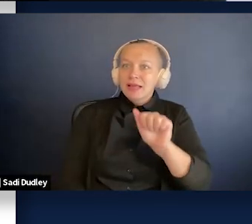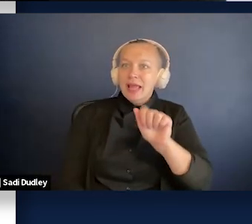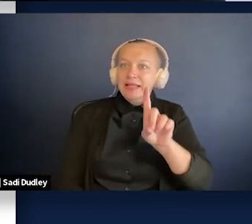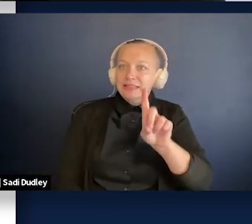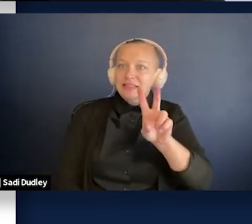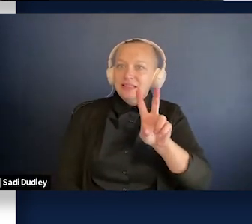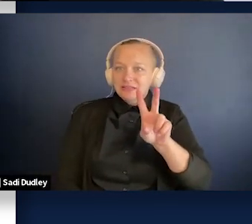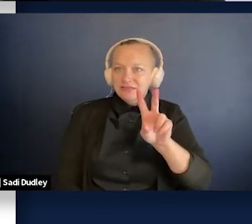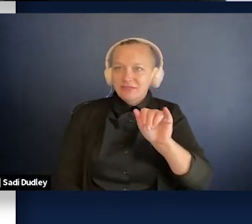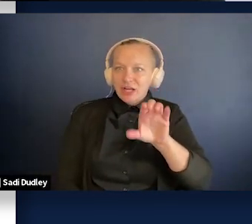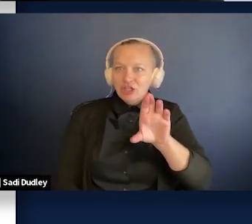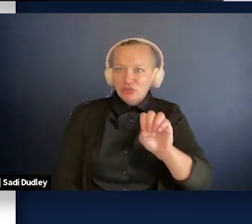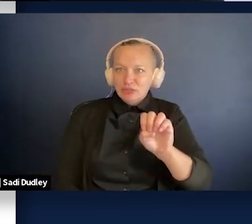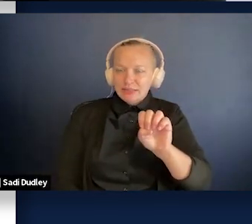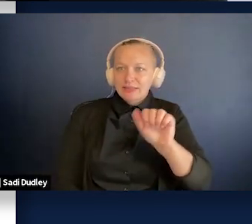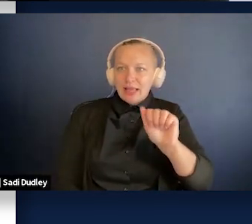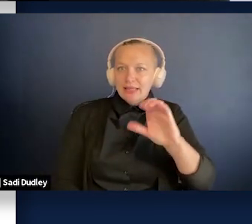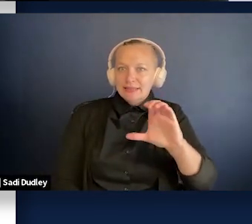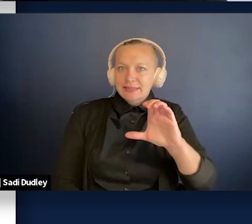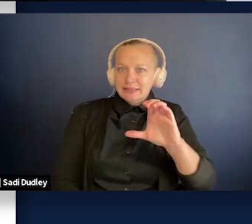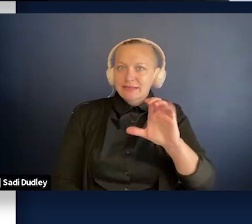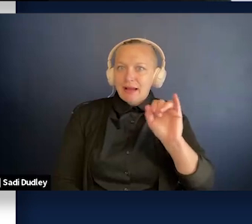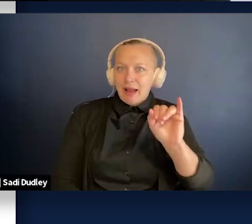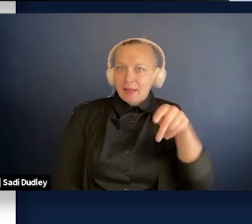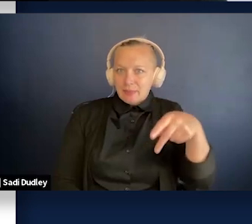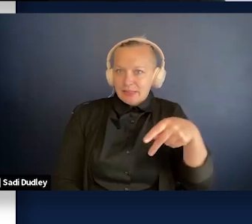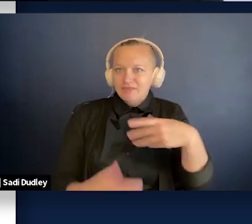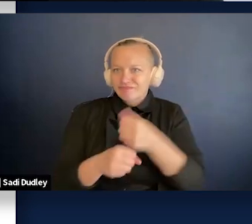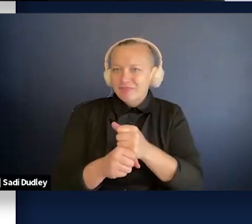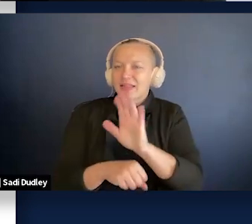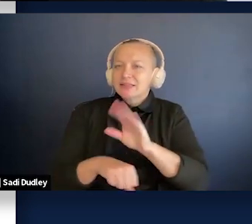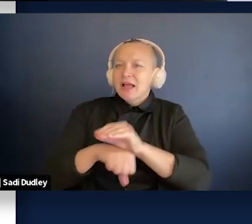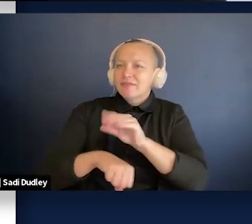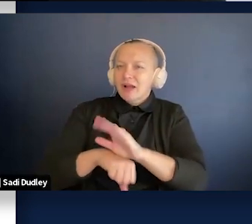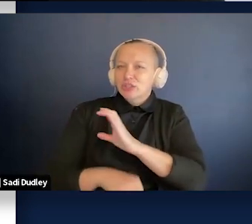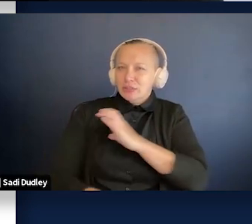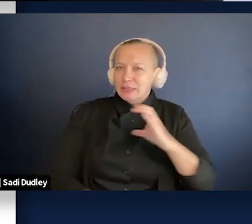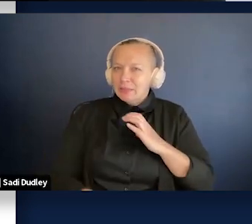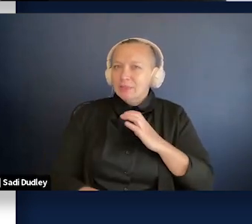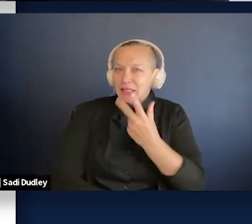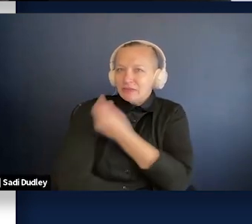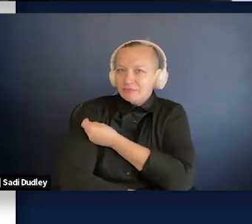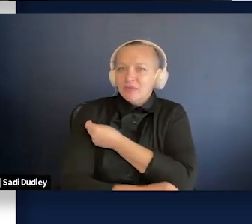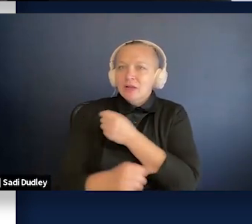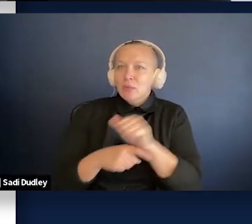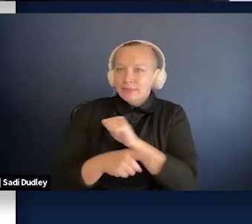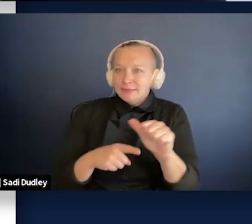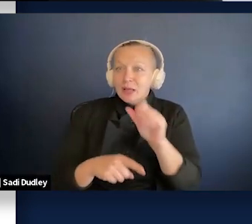ACIP, and this advisory committee uses evidence to guide their recommendations, oftentimes from published literature.